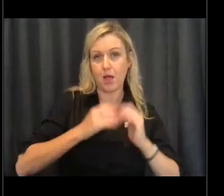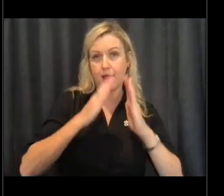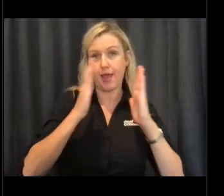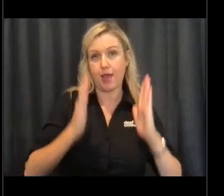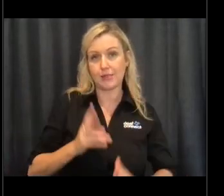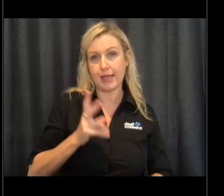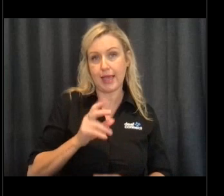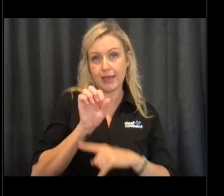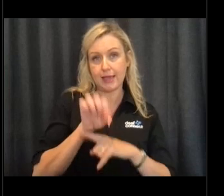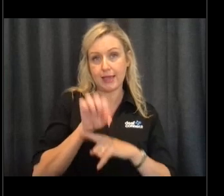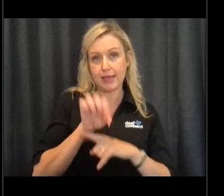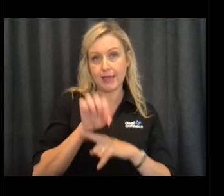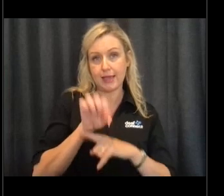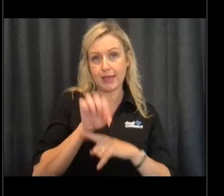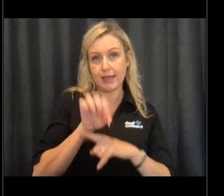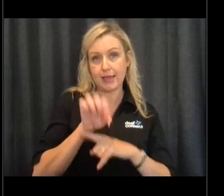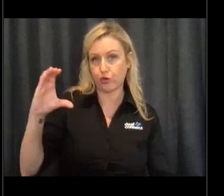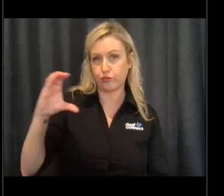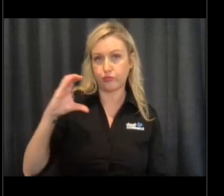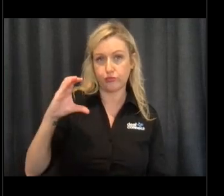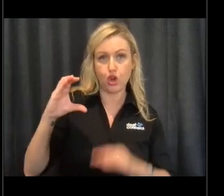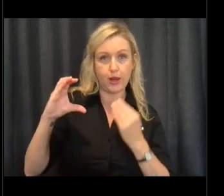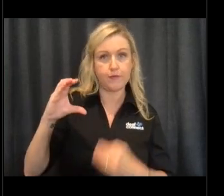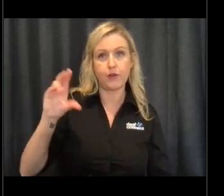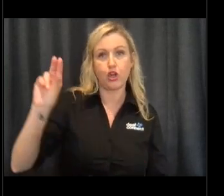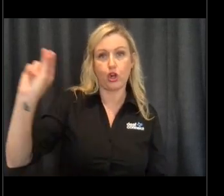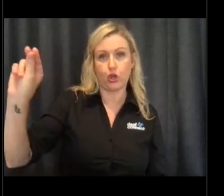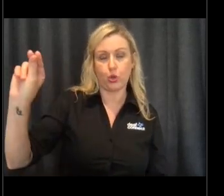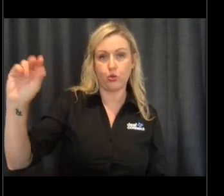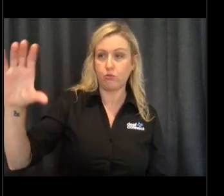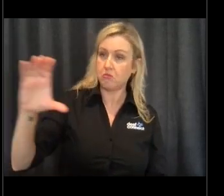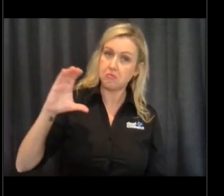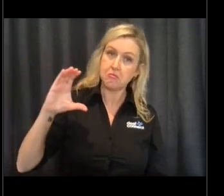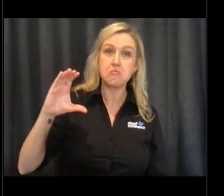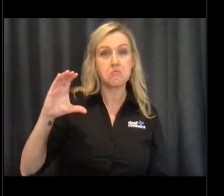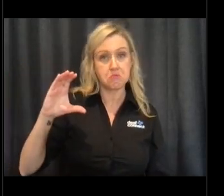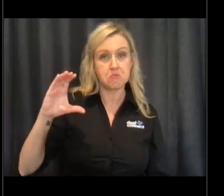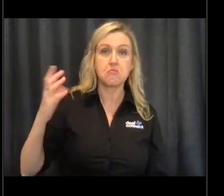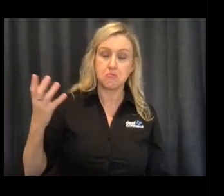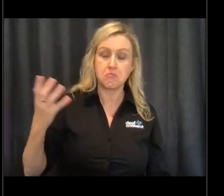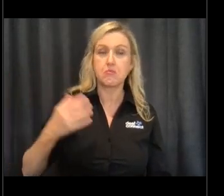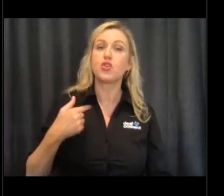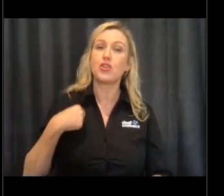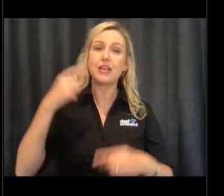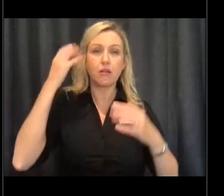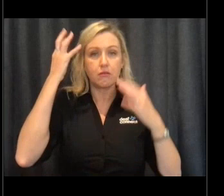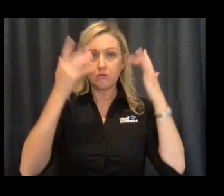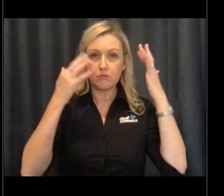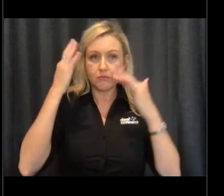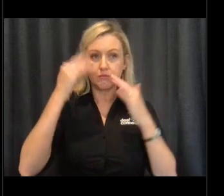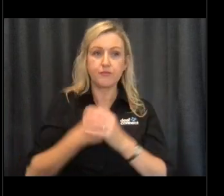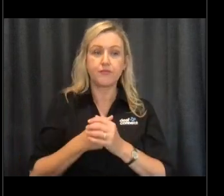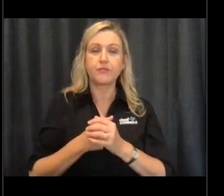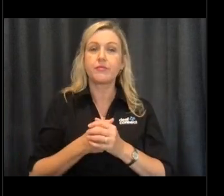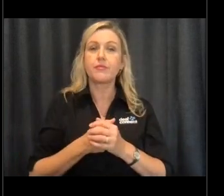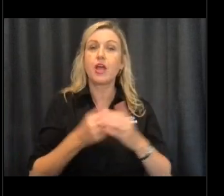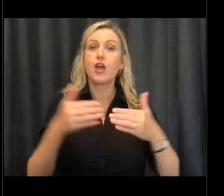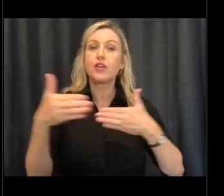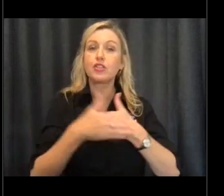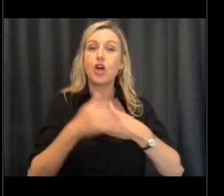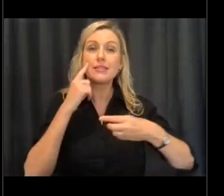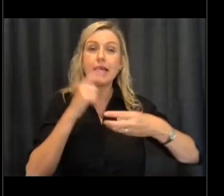And where that comes into it, and that's point 3 on the slide you guys are seeing at the